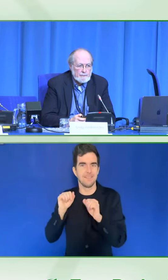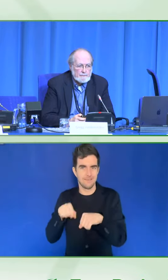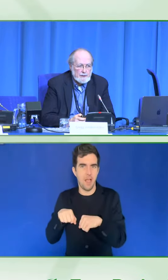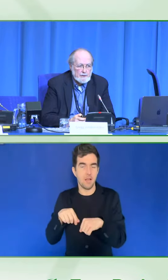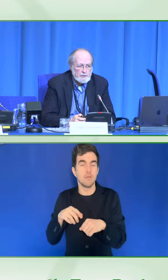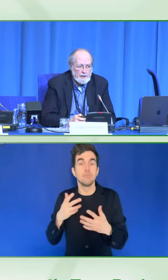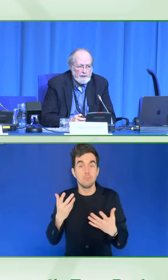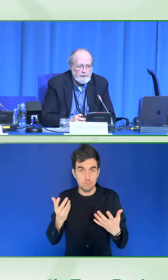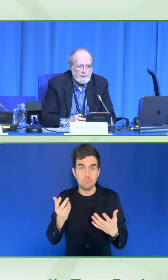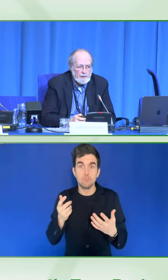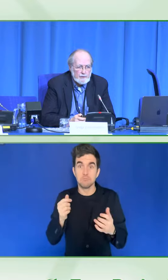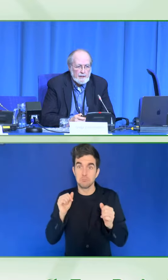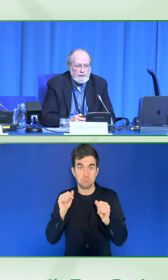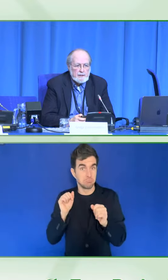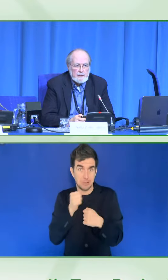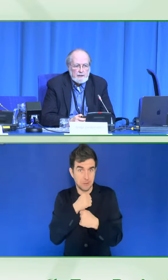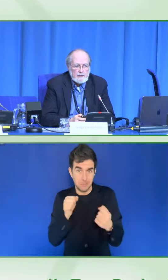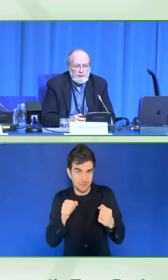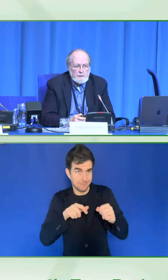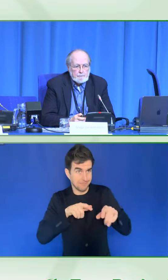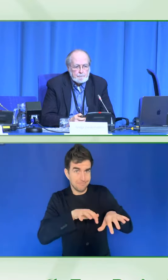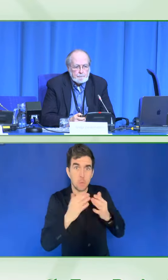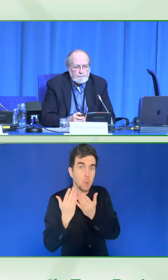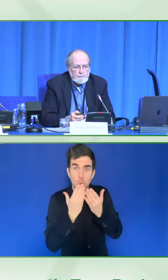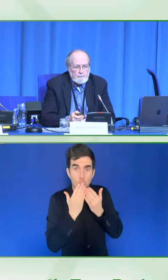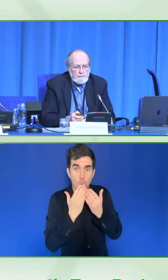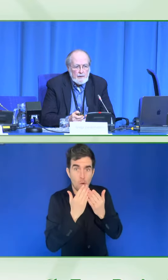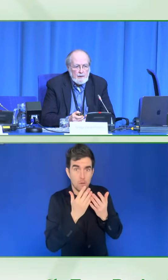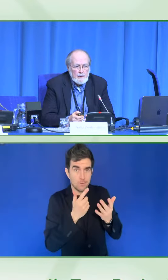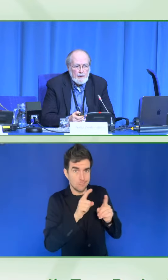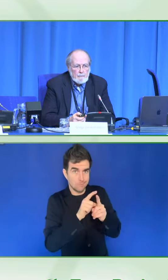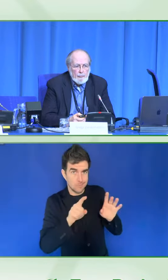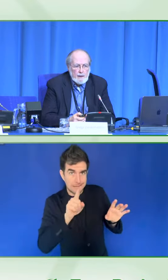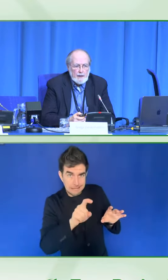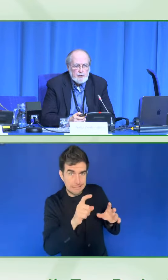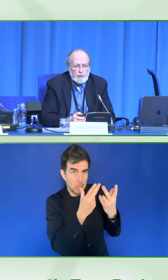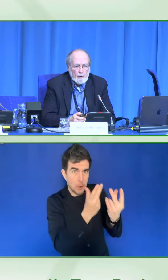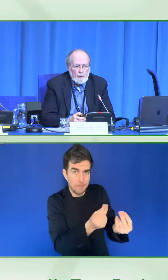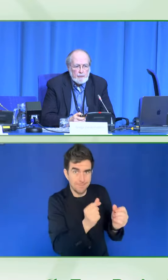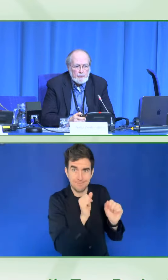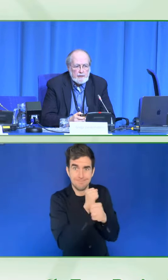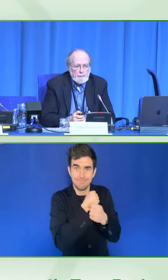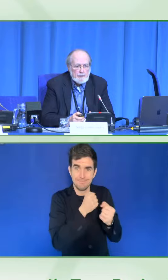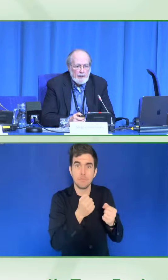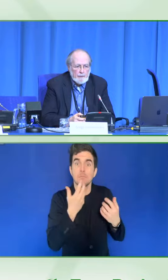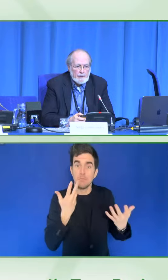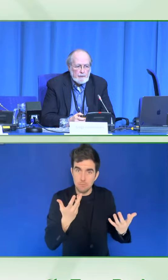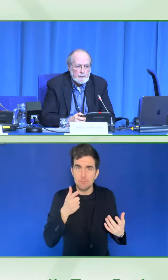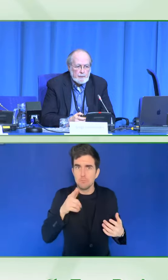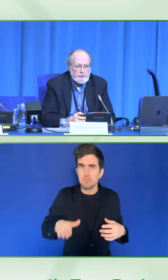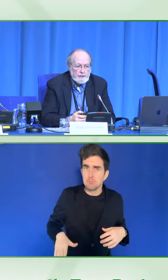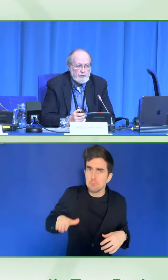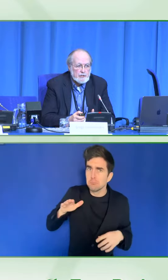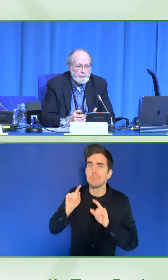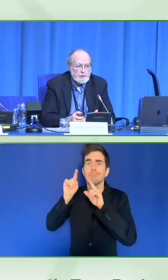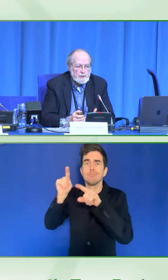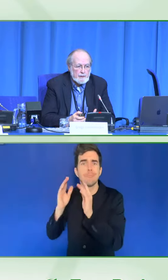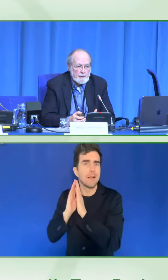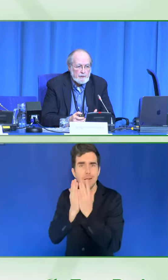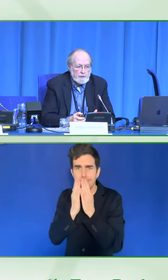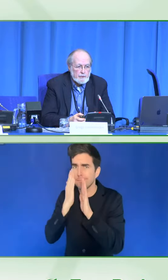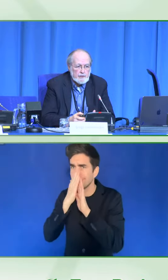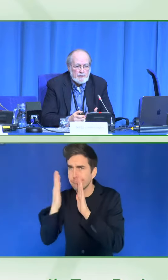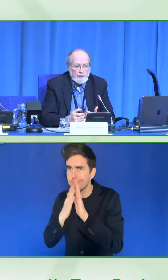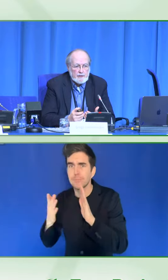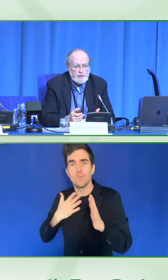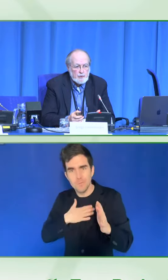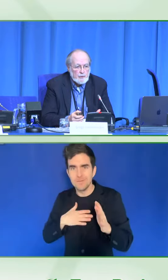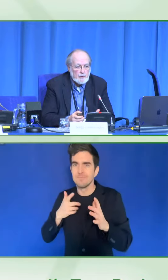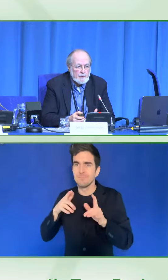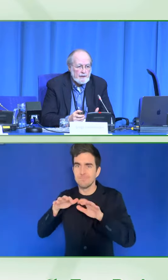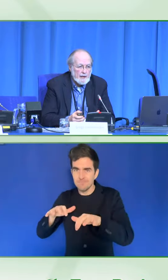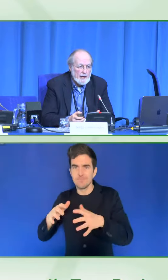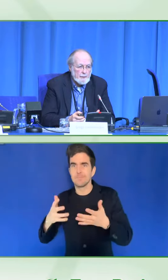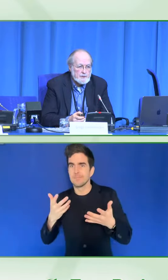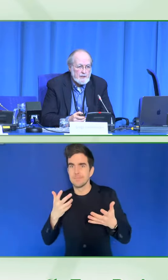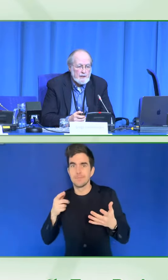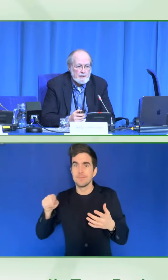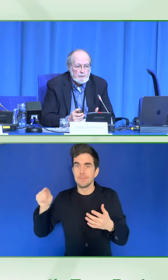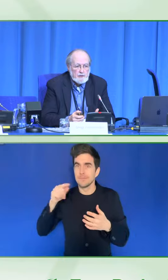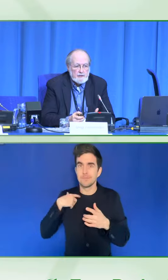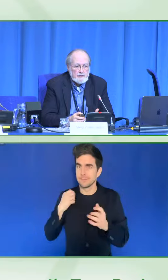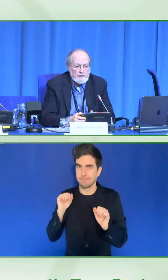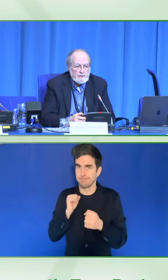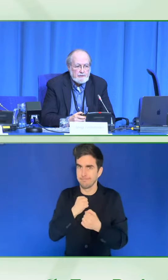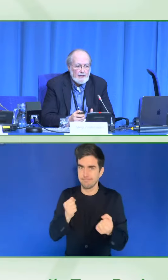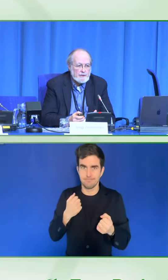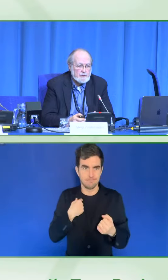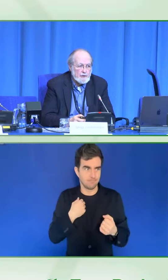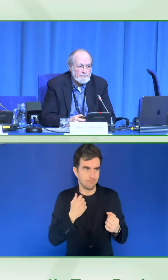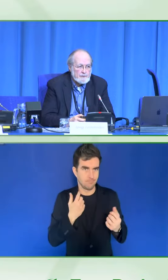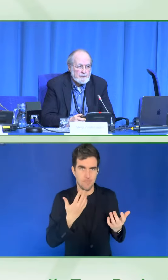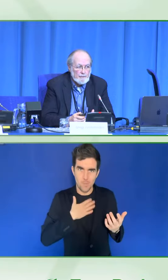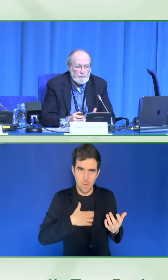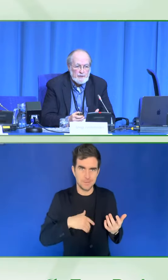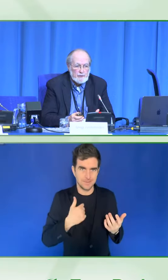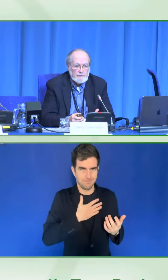First of all, it makes it easier to find the key features that are built into the Mac and